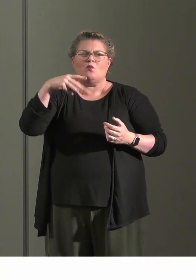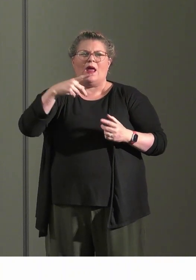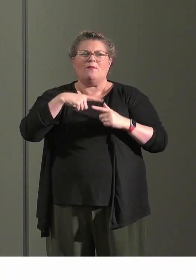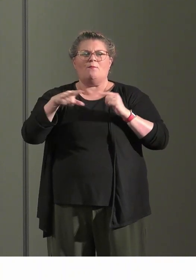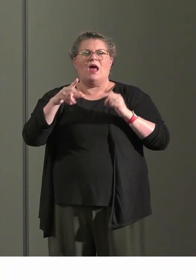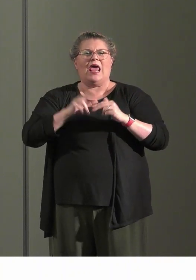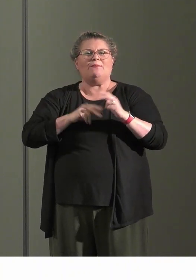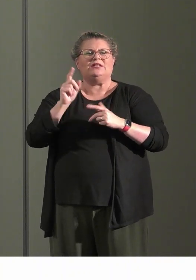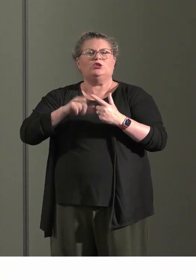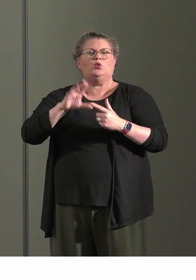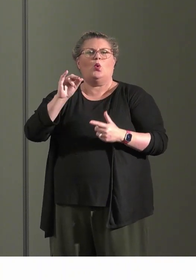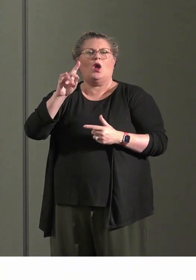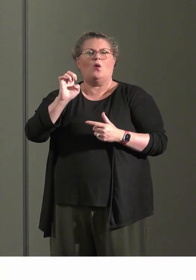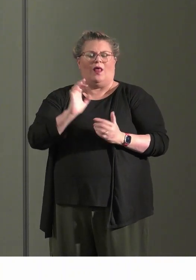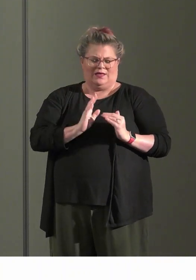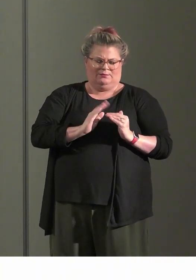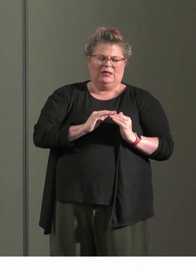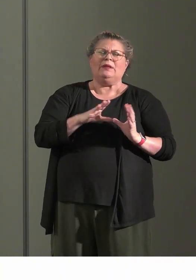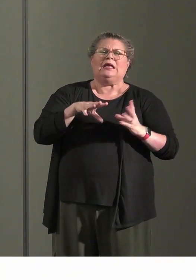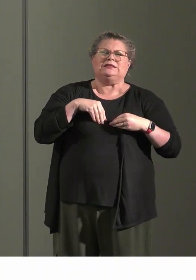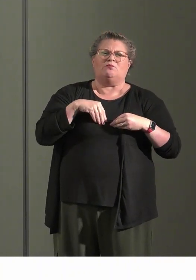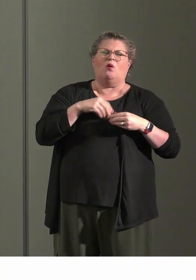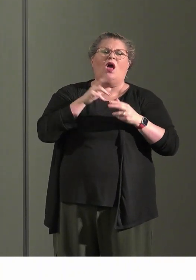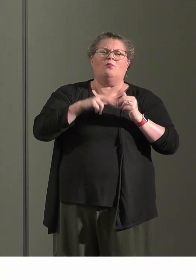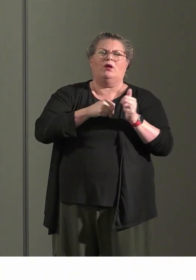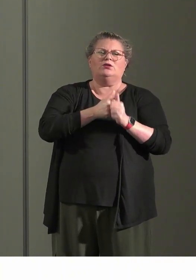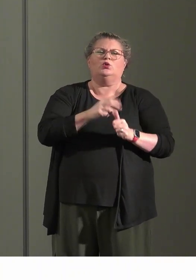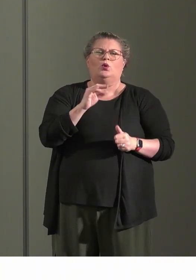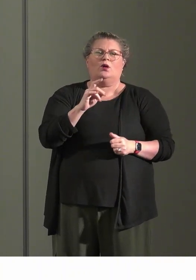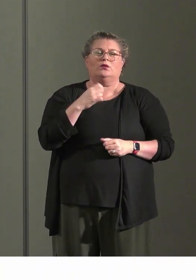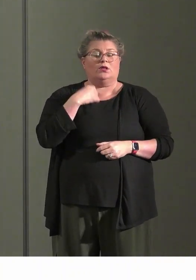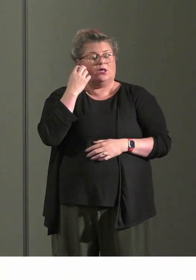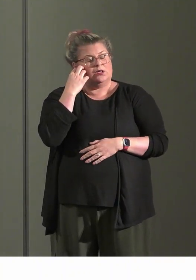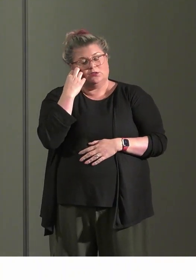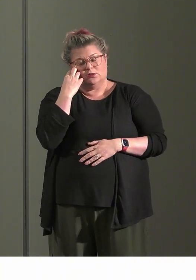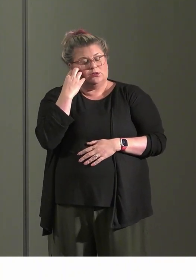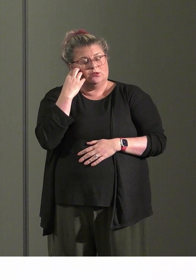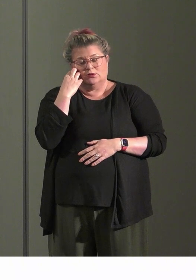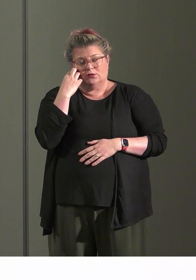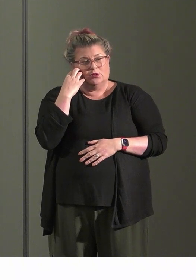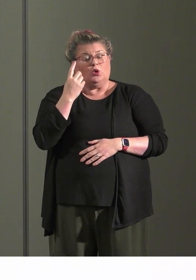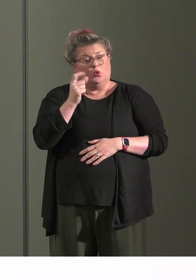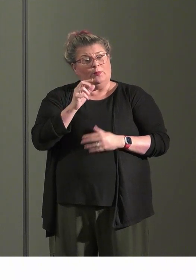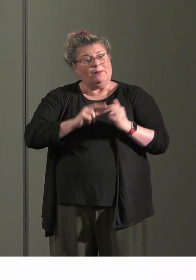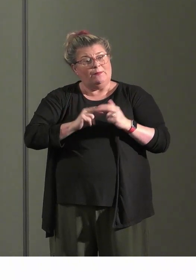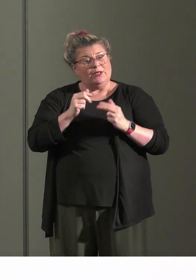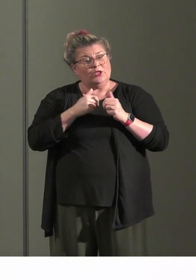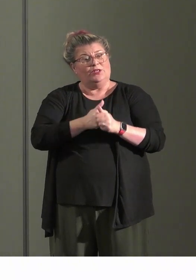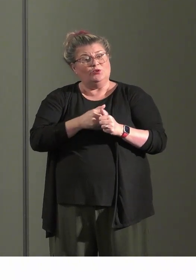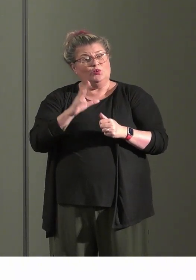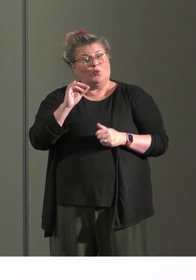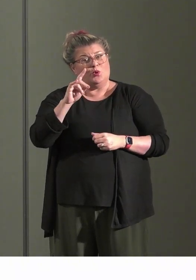It is minimal acceptable you shake your head, you could build it to code doesn't meet the needs of